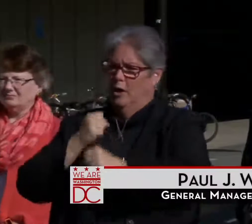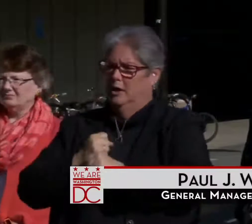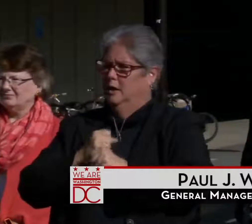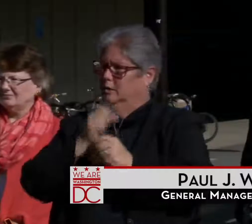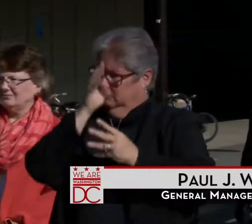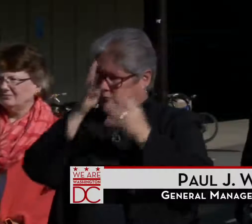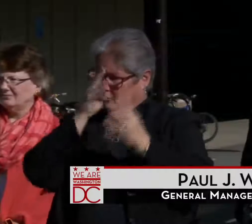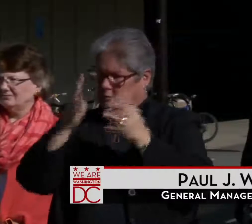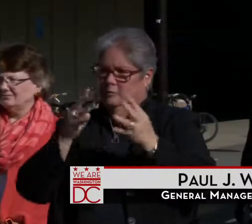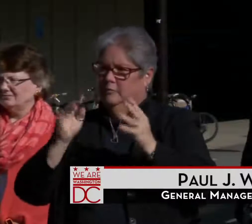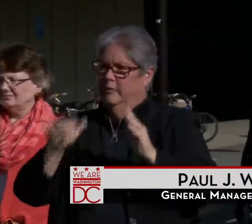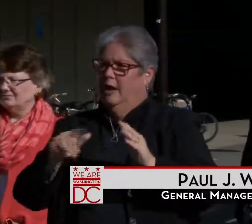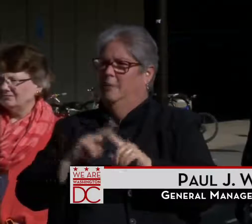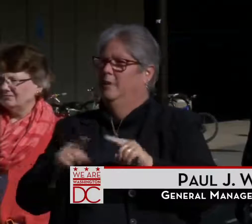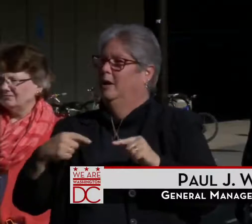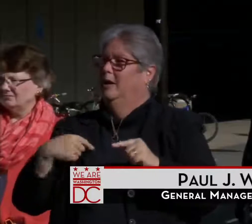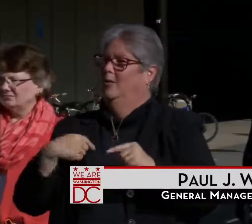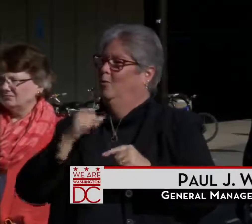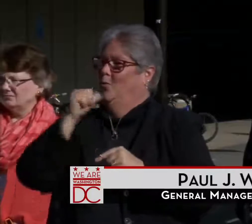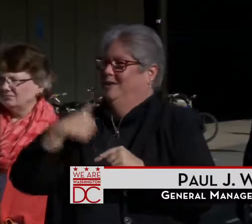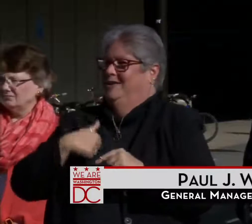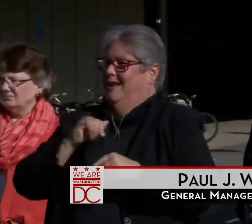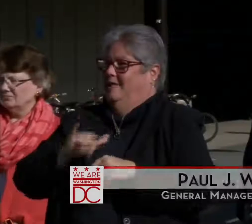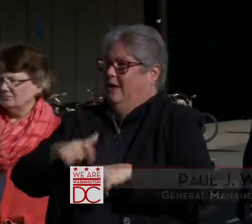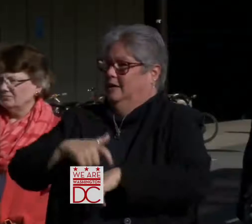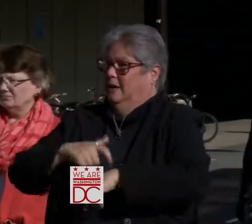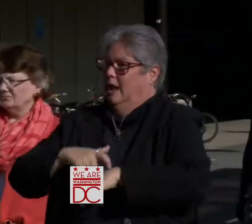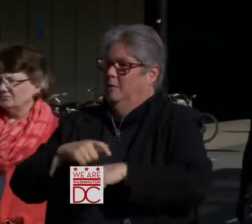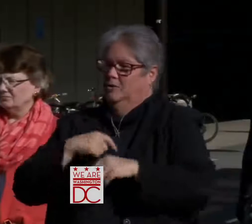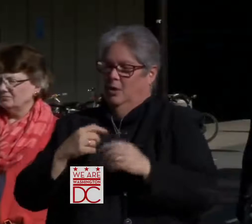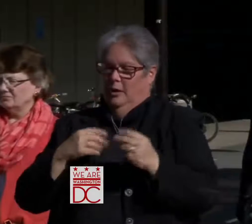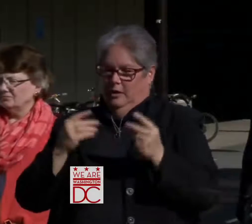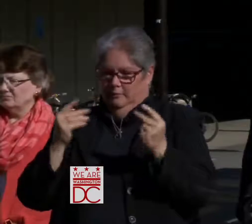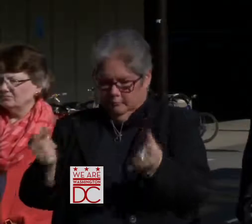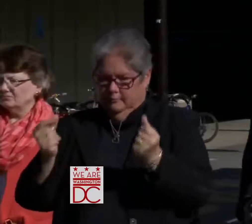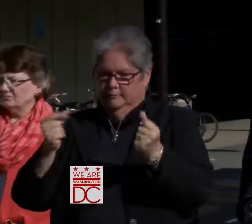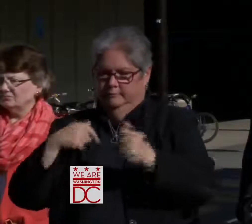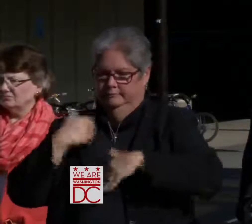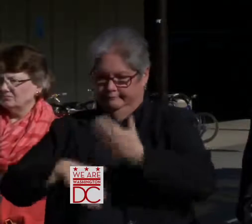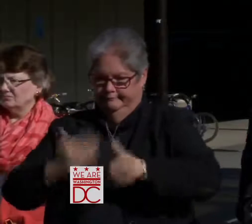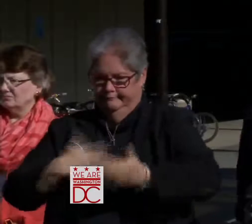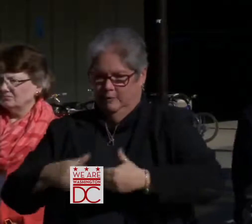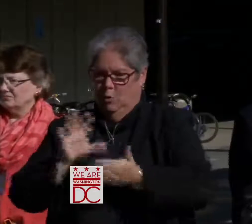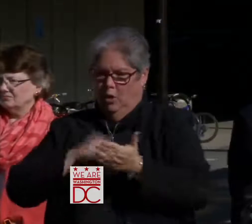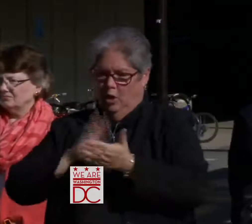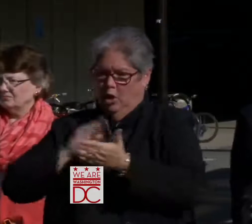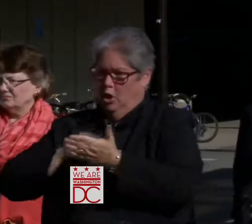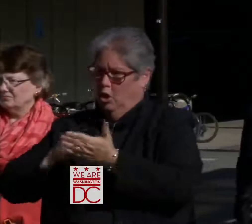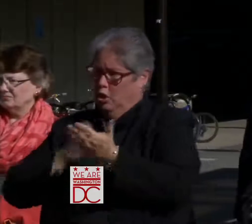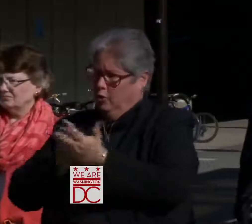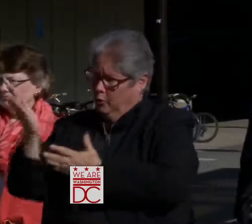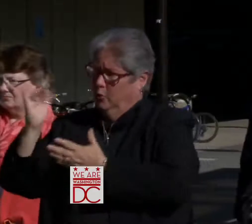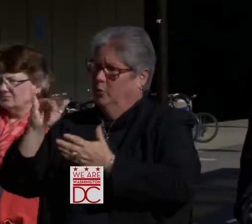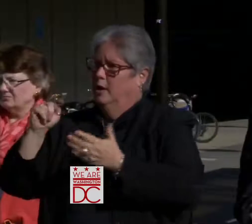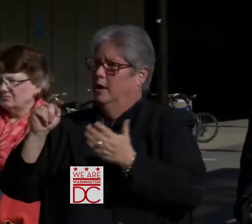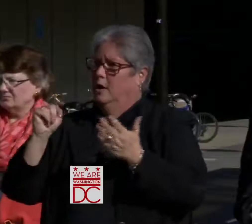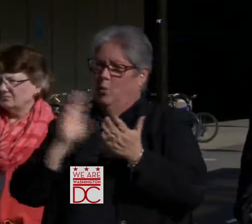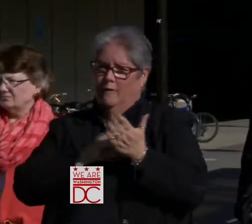WE DIDN'T HAVE THAT LUXURY OF TIME SO BASICALLY WE HAD TO JUMP INTO THIS THING. WE'VE LEARNED ALONG THE WAY. WE'VE ALL LEARNED I THINK ALONG THE WAY OF HOW WE CAN DO THIS